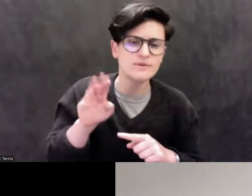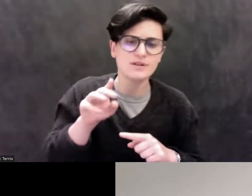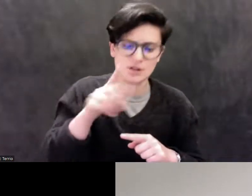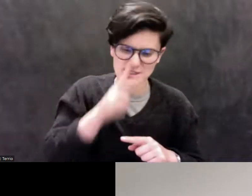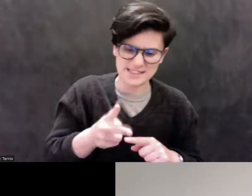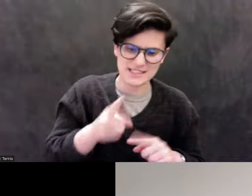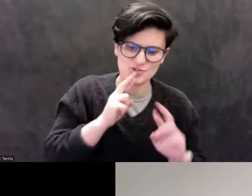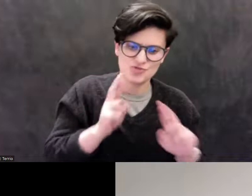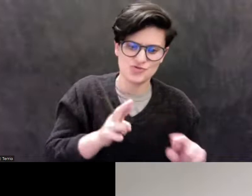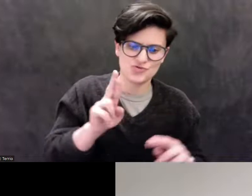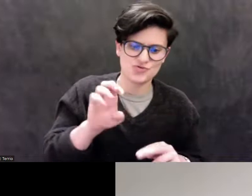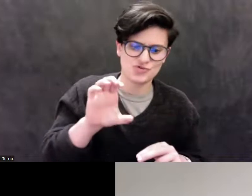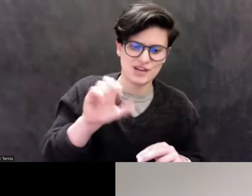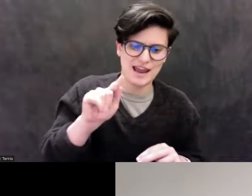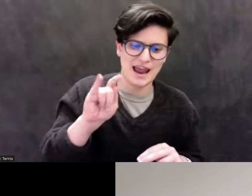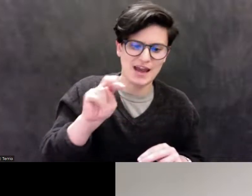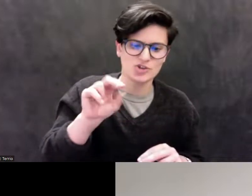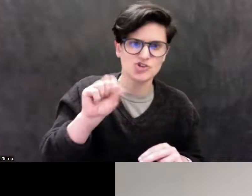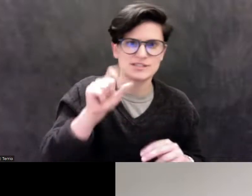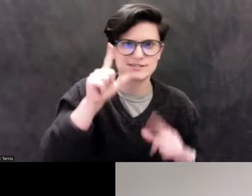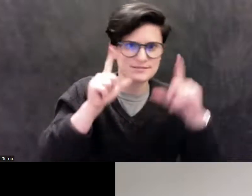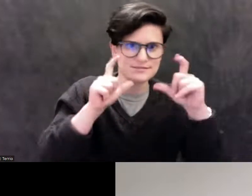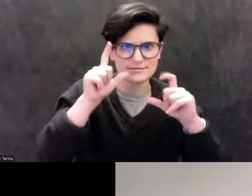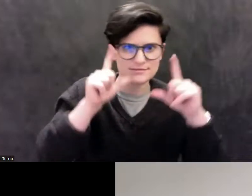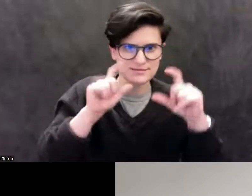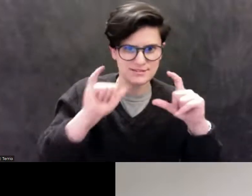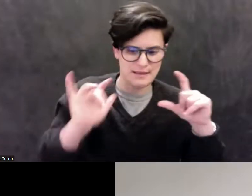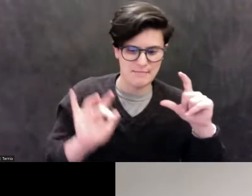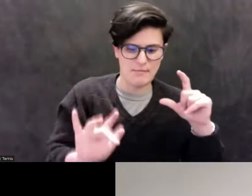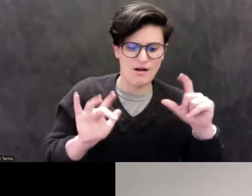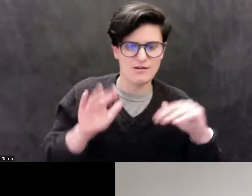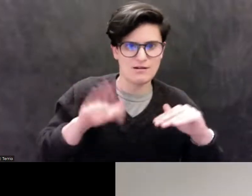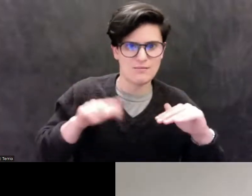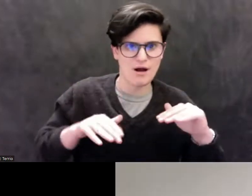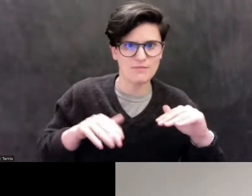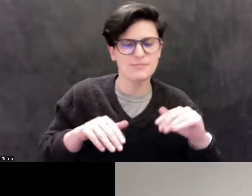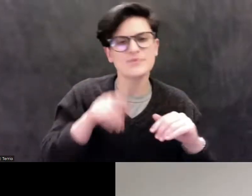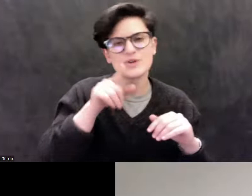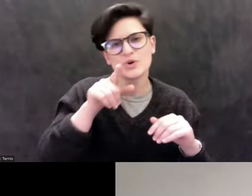15:56:45 Button at the bottom of your zoom screen, and we will invite you to turn on